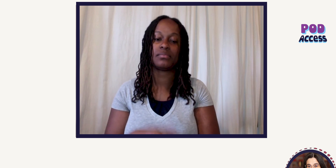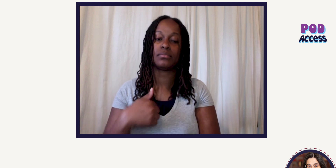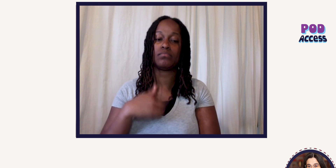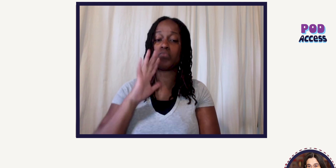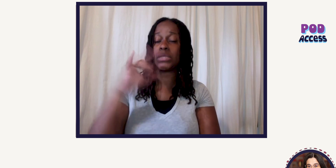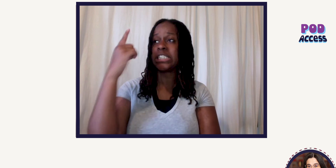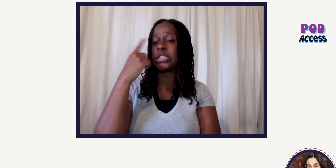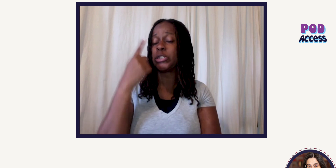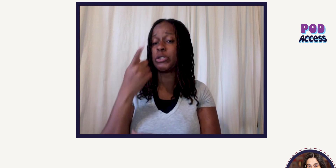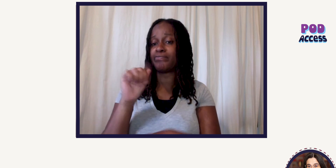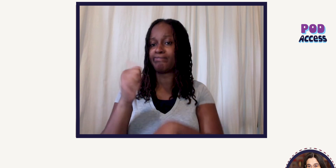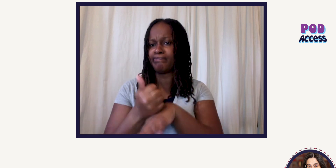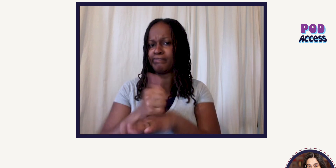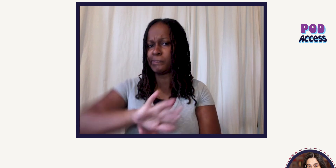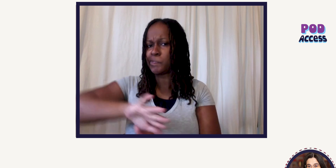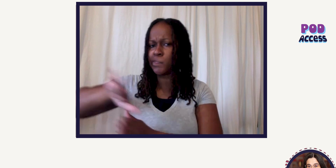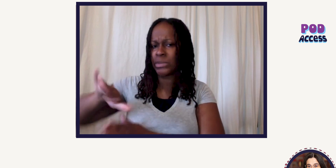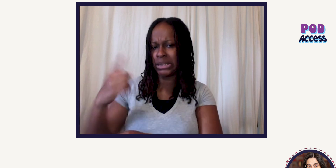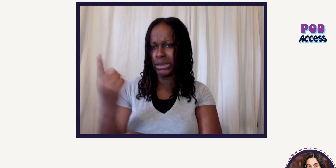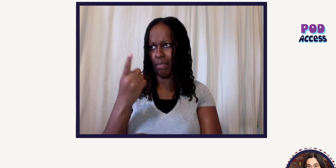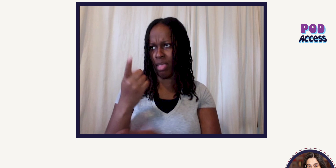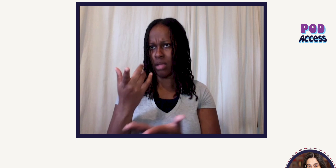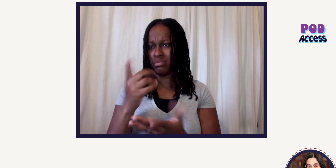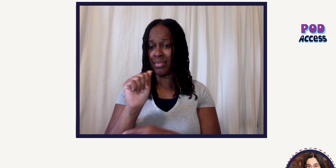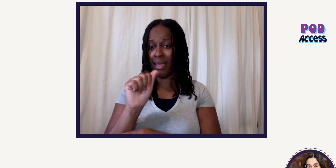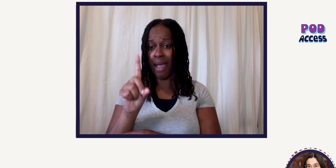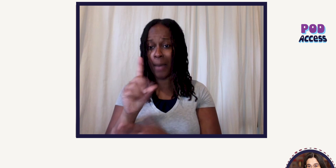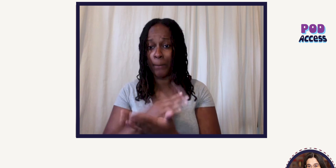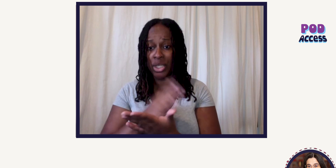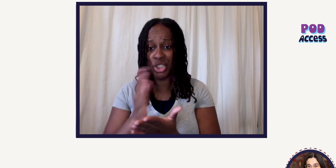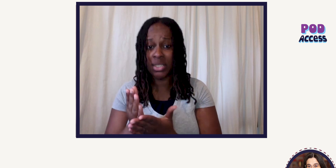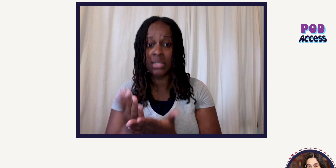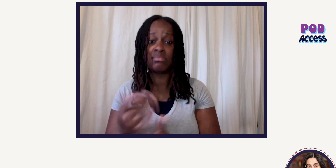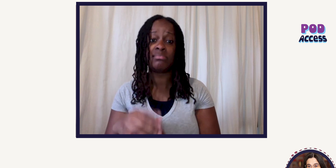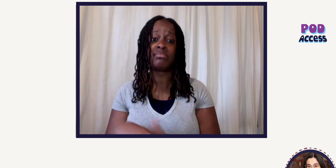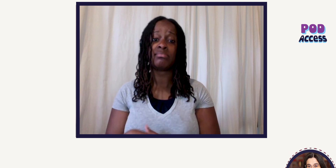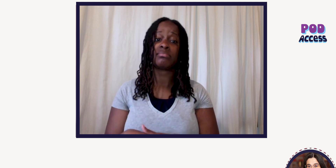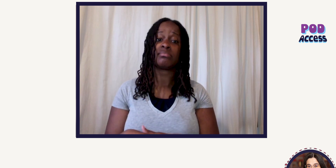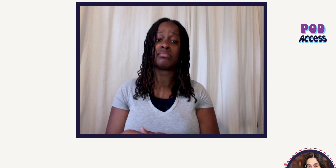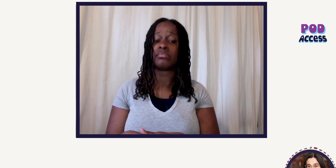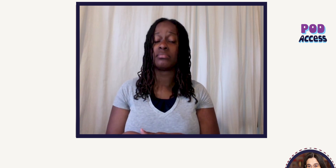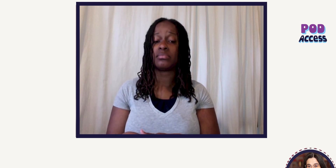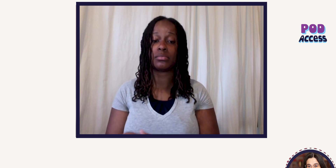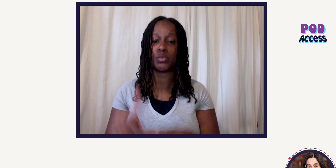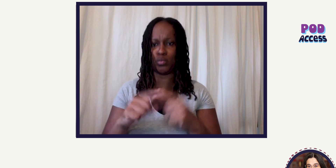I would consider setting aside something of an ad budget to boost the posts, so they get in more people’s feeds.